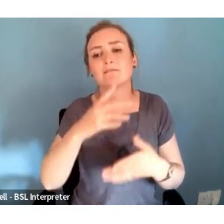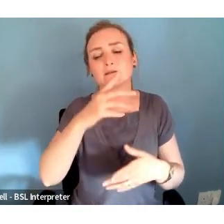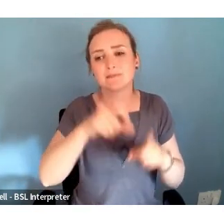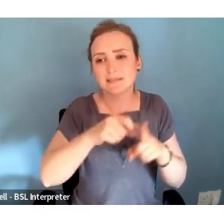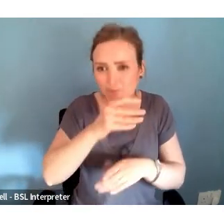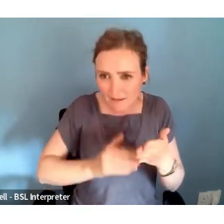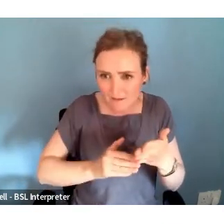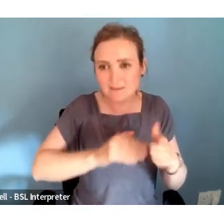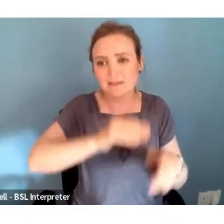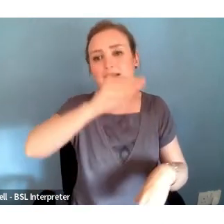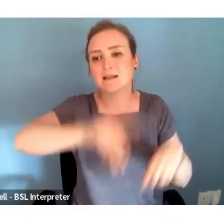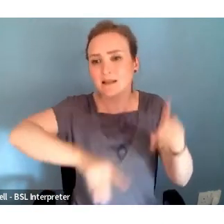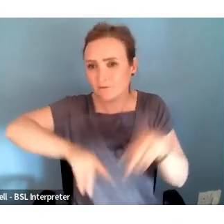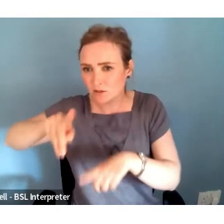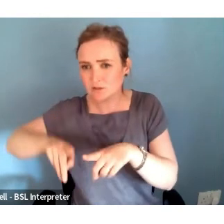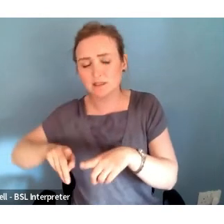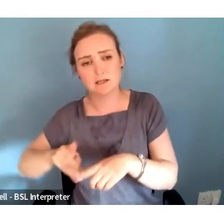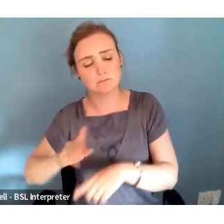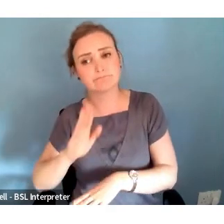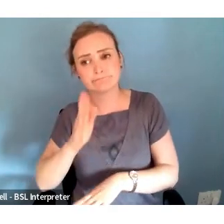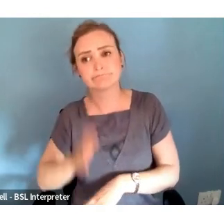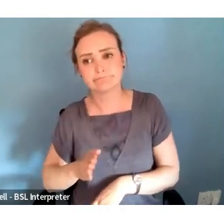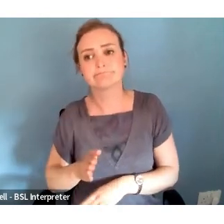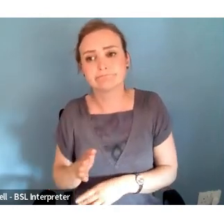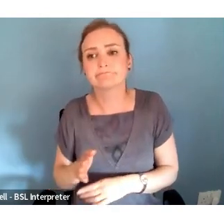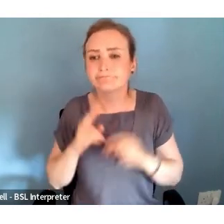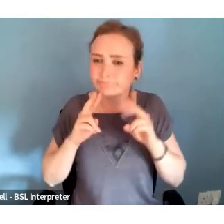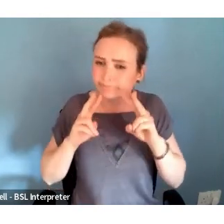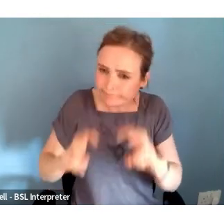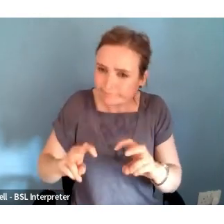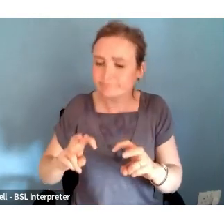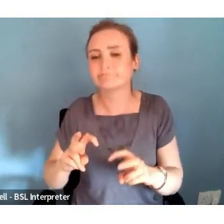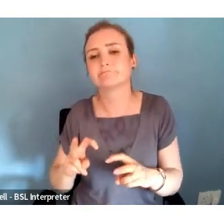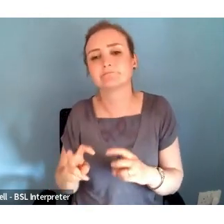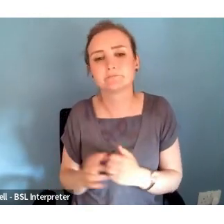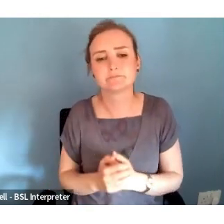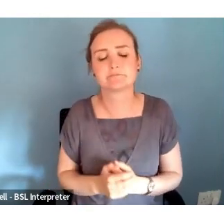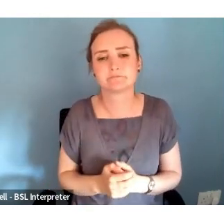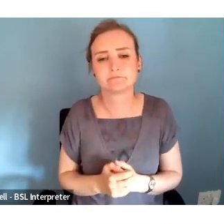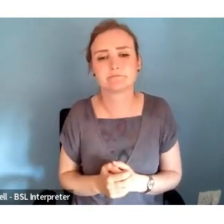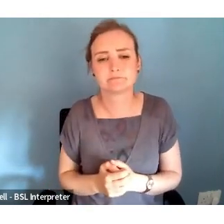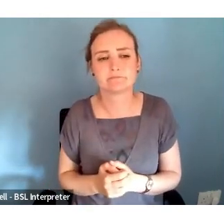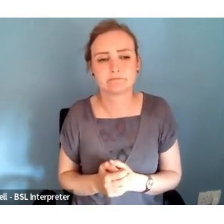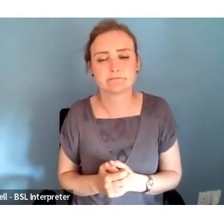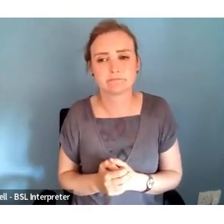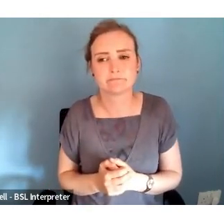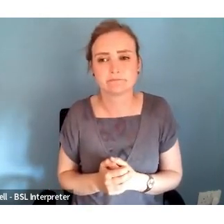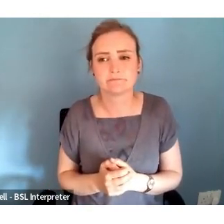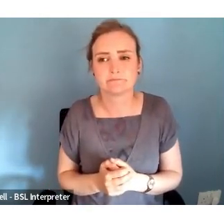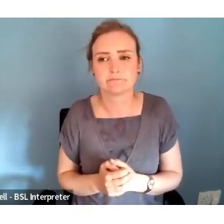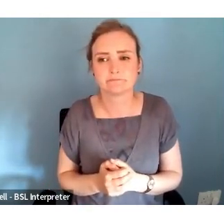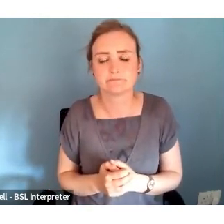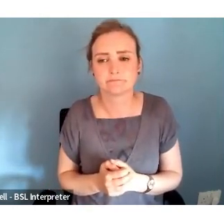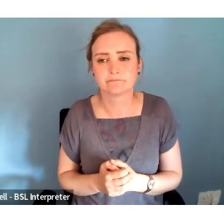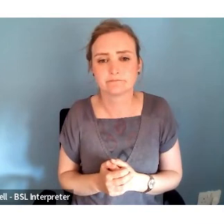and something you take seriously and something you are looking at. So, certainly those are things to be thinking of.